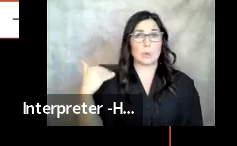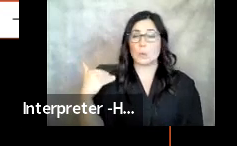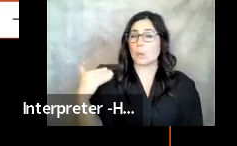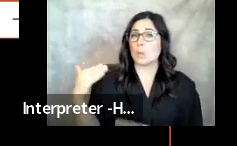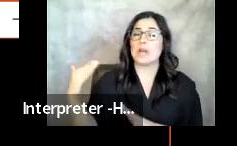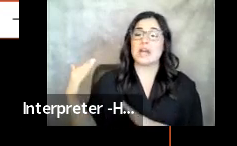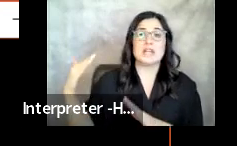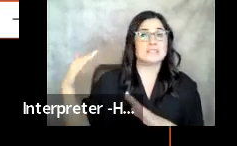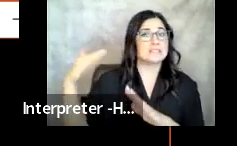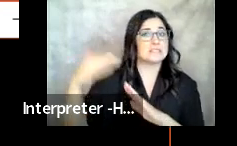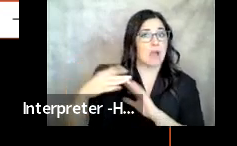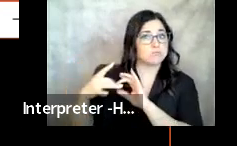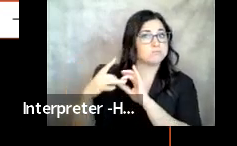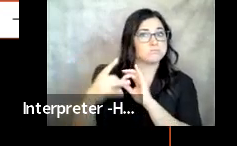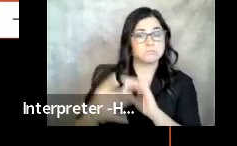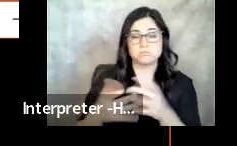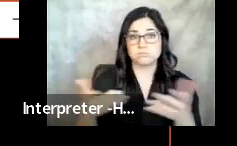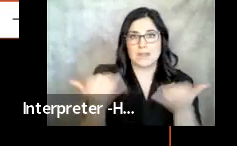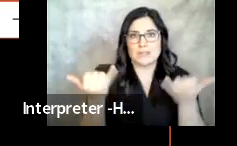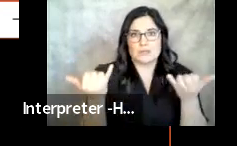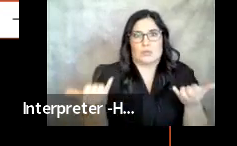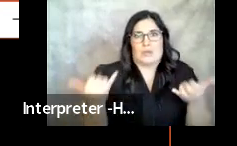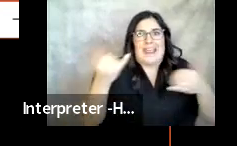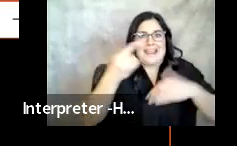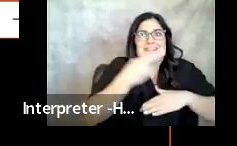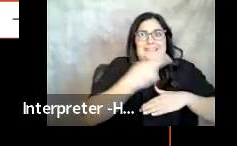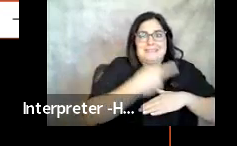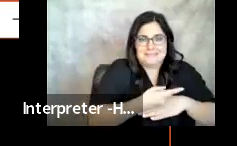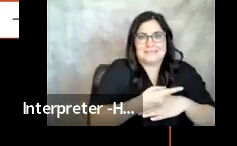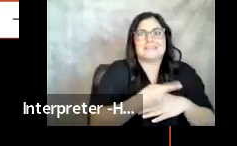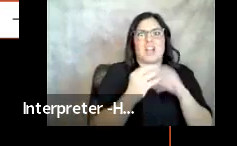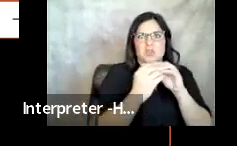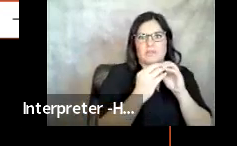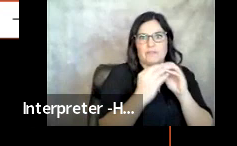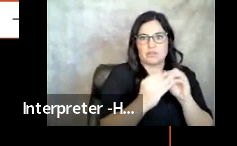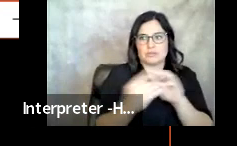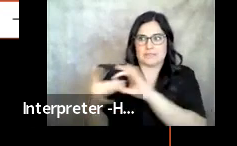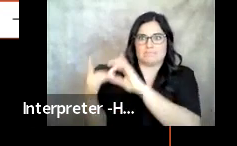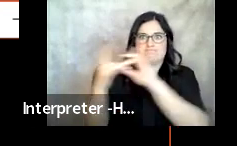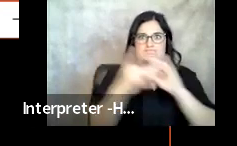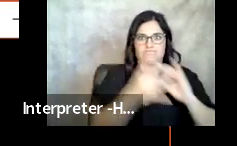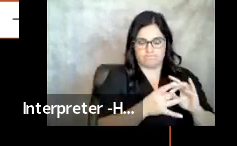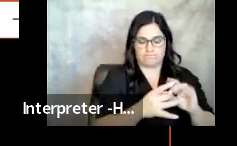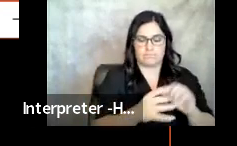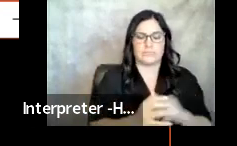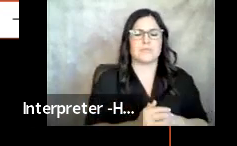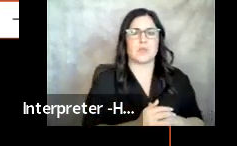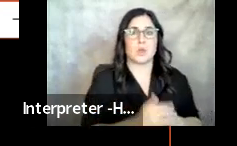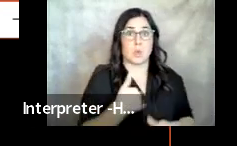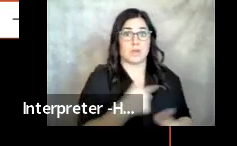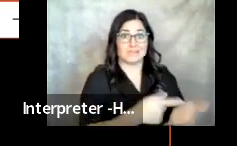On the. Controversy today. And on the question of of these monuments and on the question.